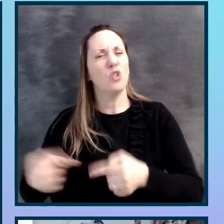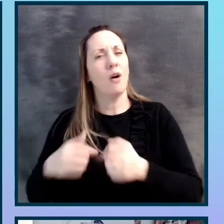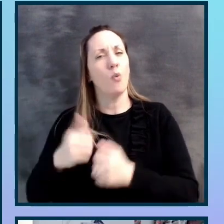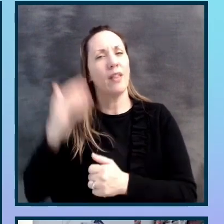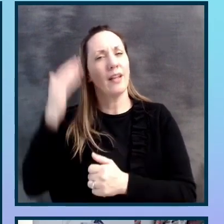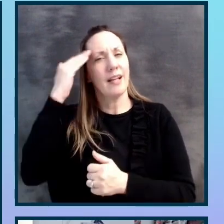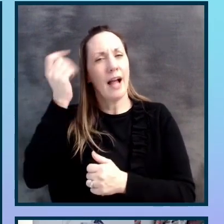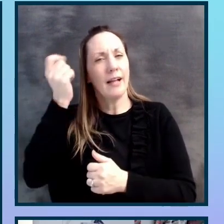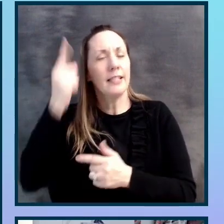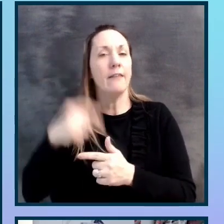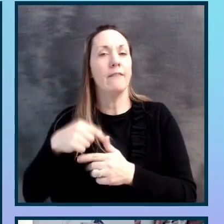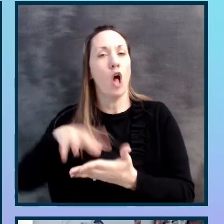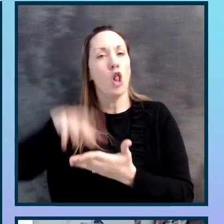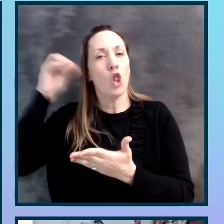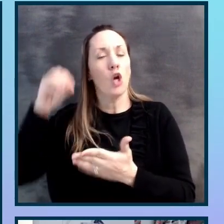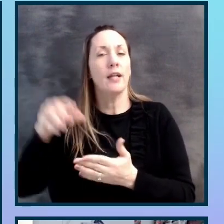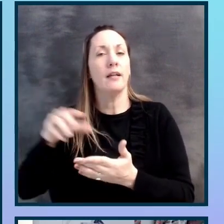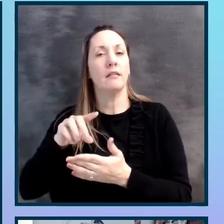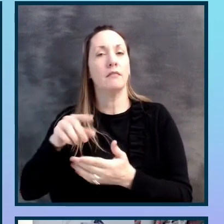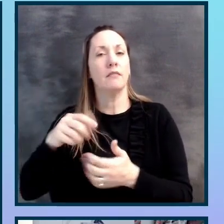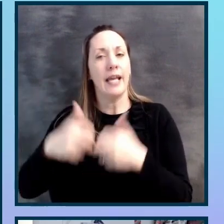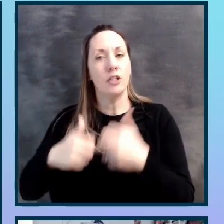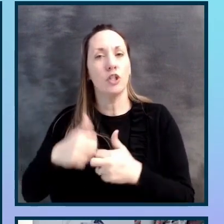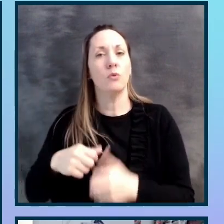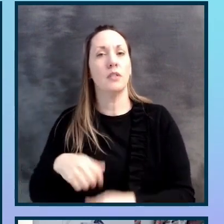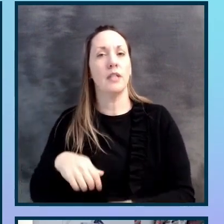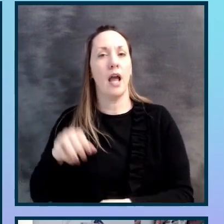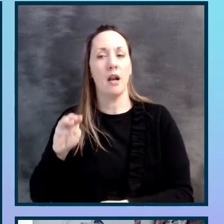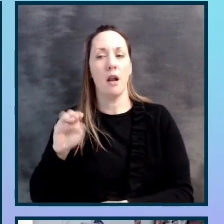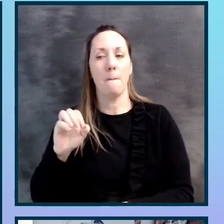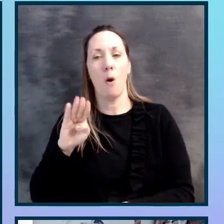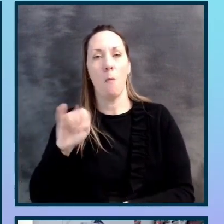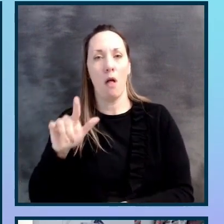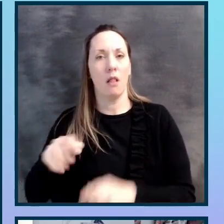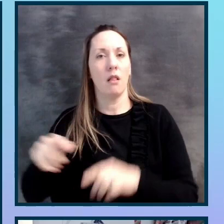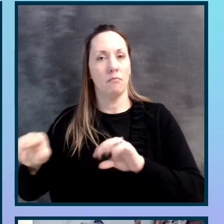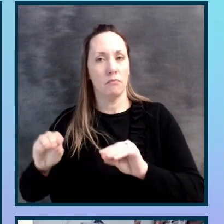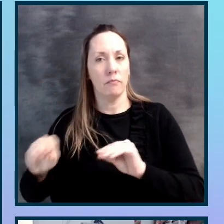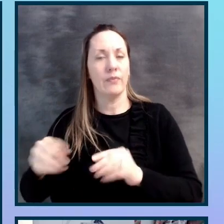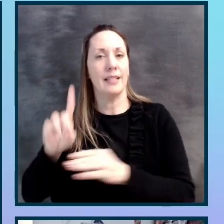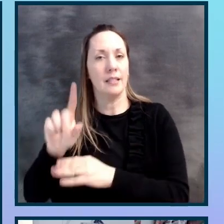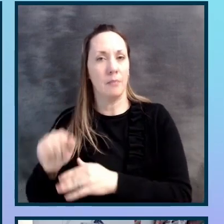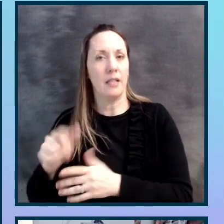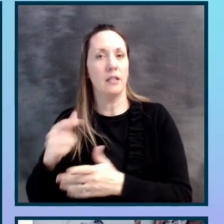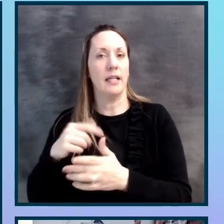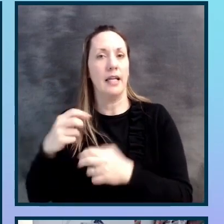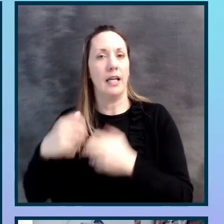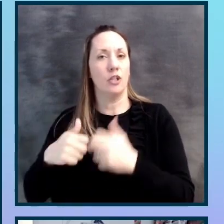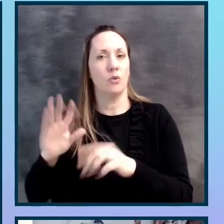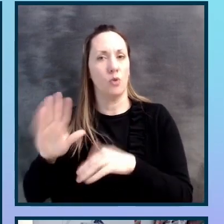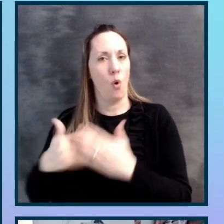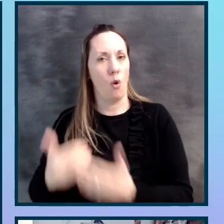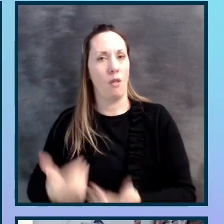and physical mobility issues her entire life. In fact, when she was born in 1960, doctors weren't optimistic